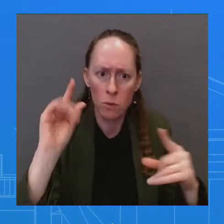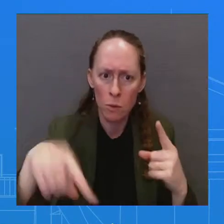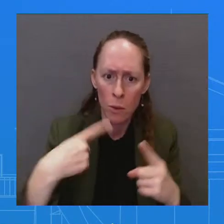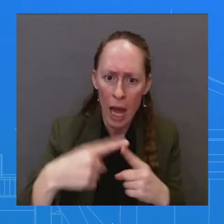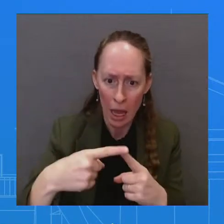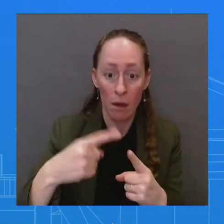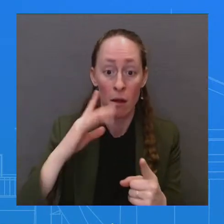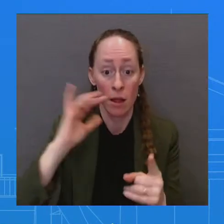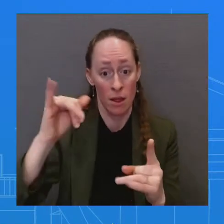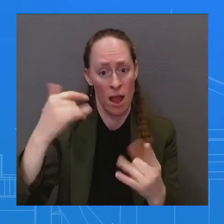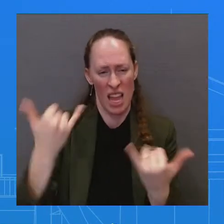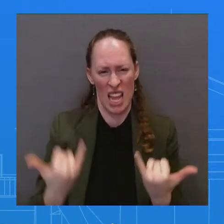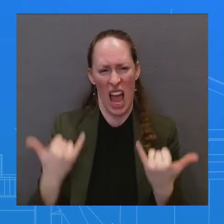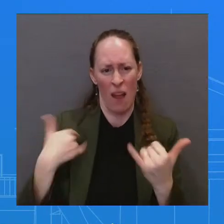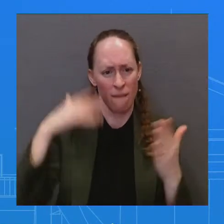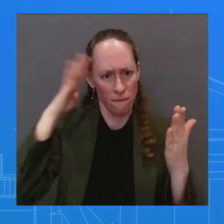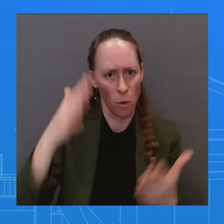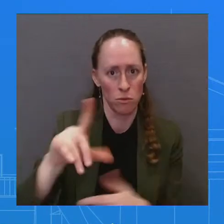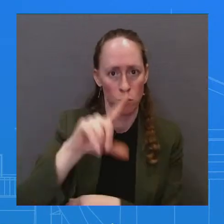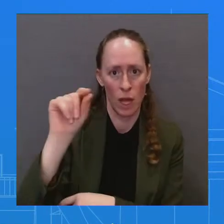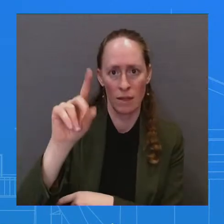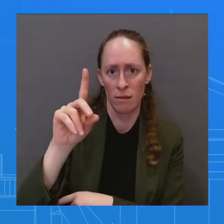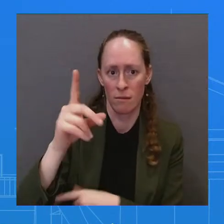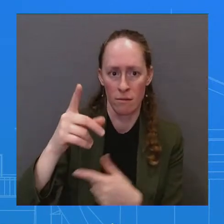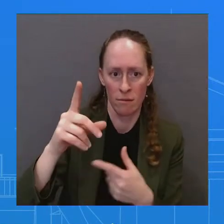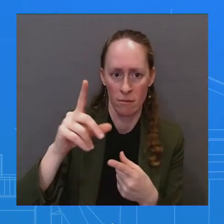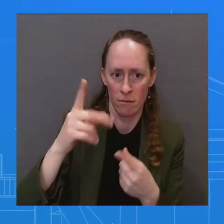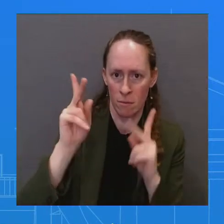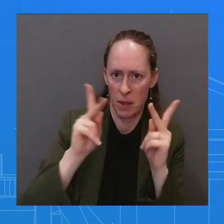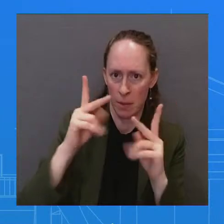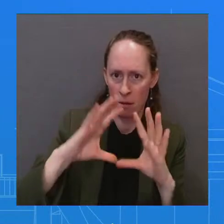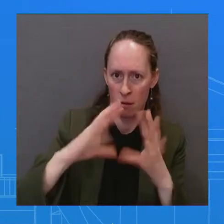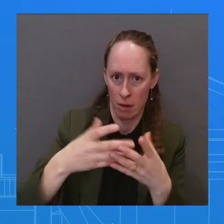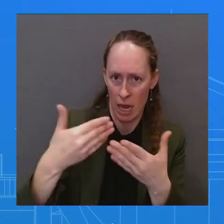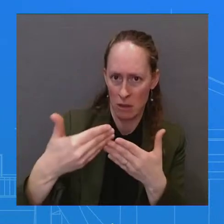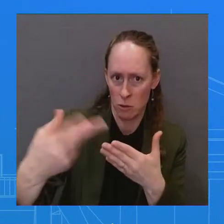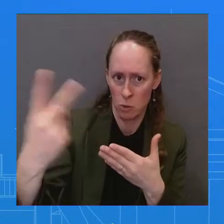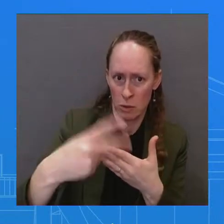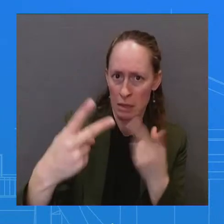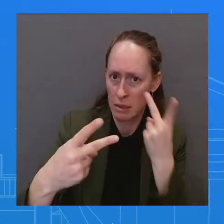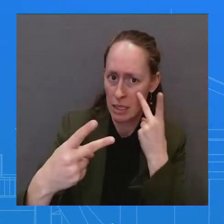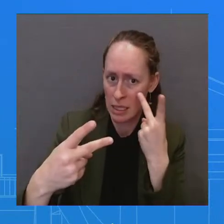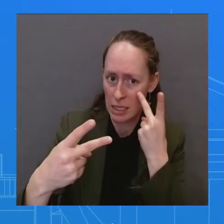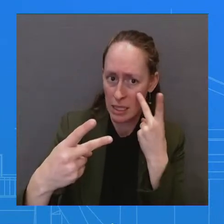that extension applies only to women and children. So, we're going to focus this a piece at a time.